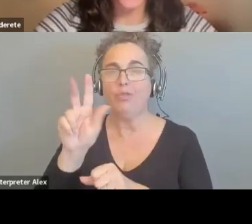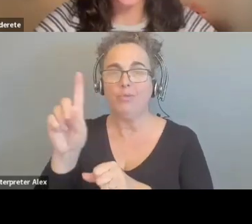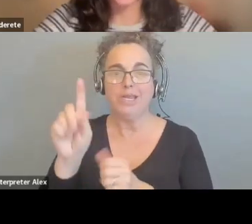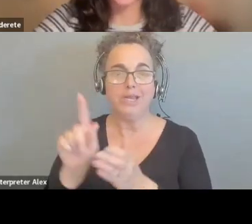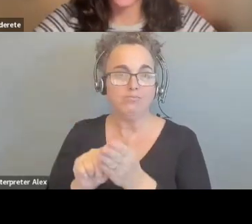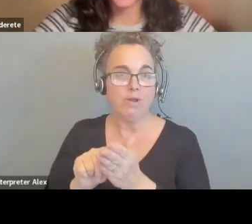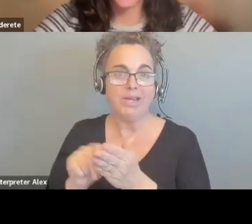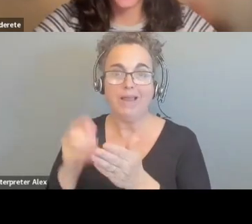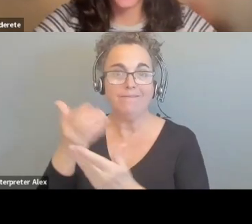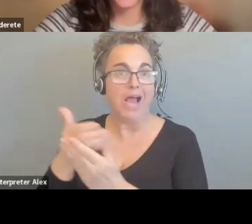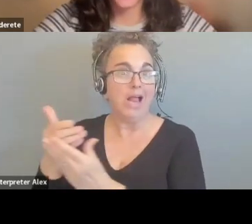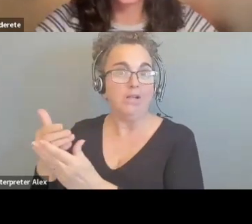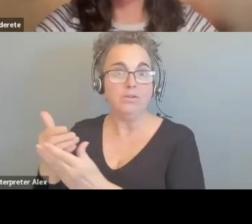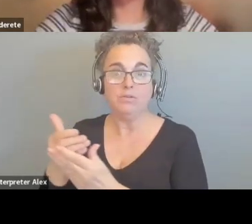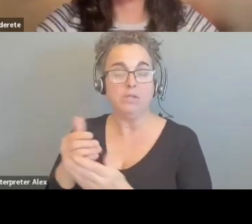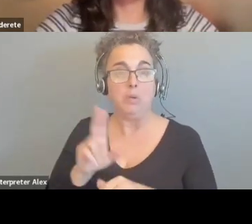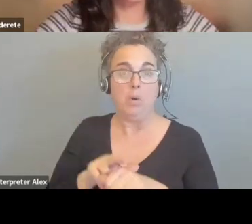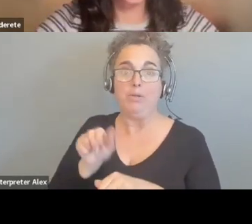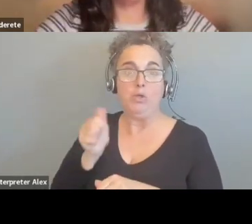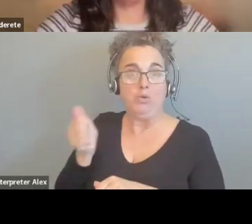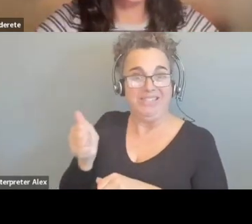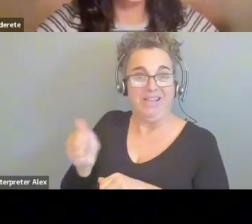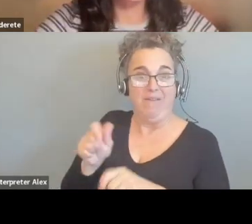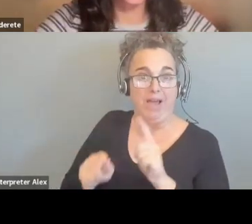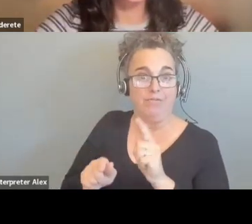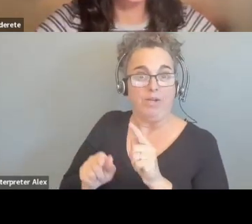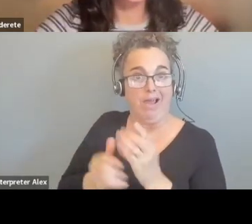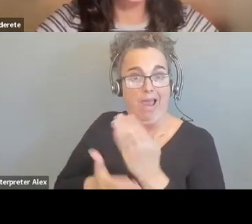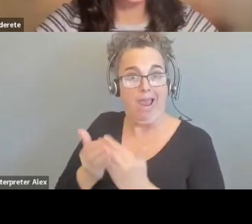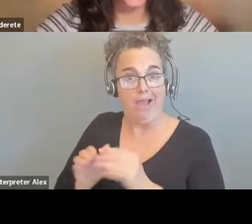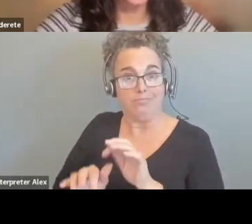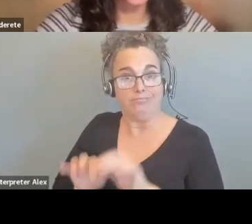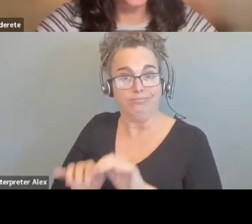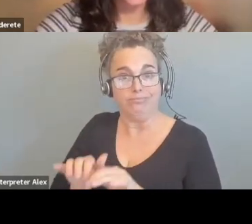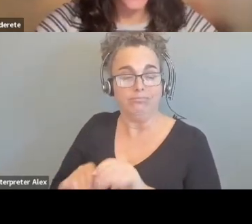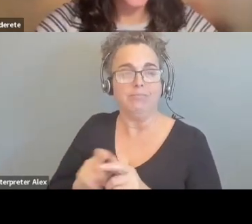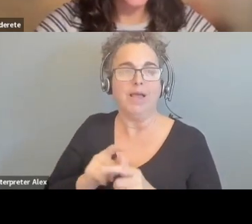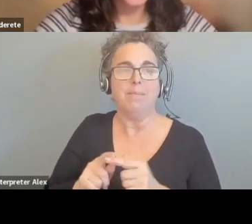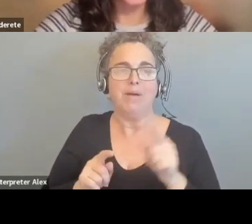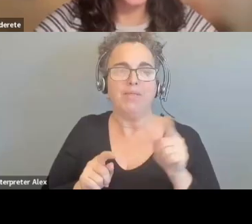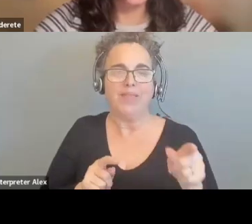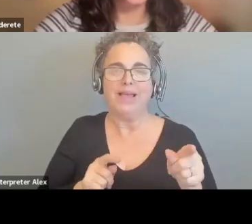otherwise have to be made manually. Then we can download the STL file.